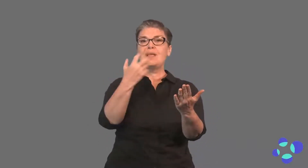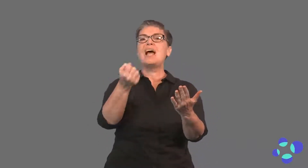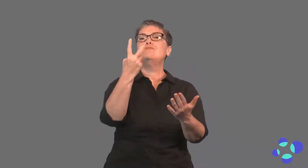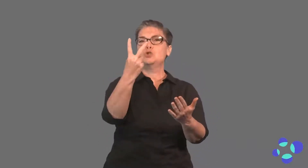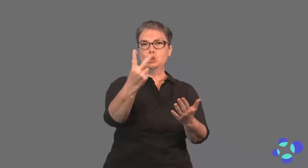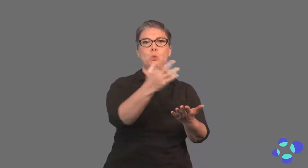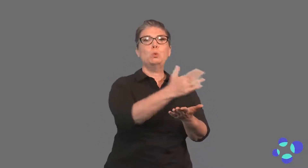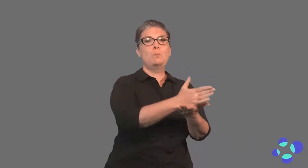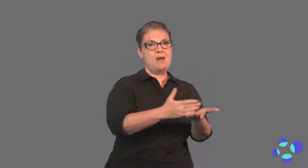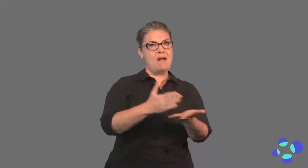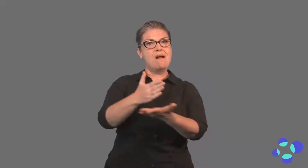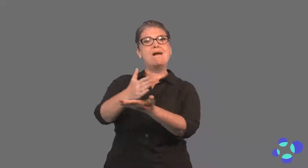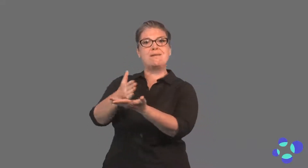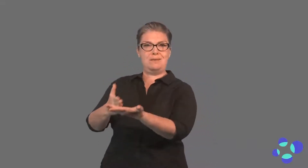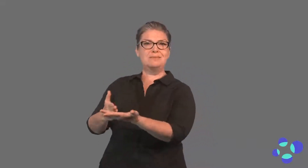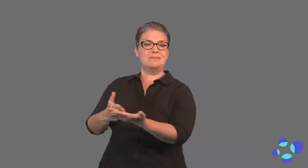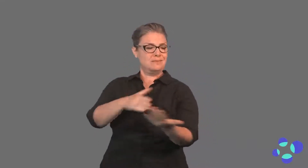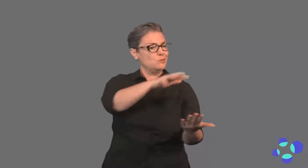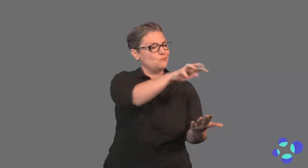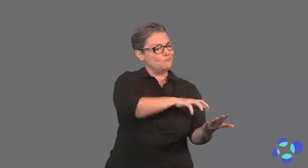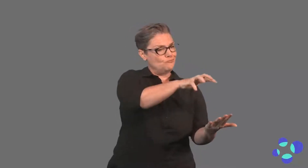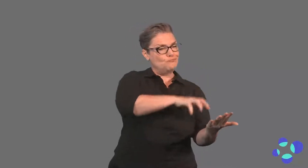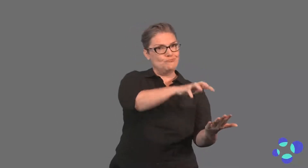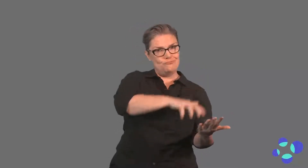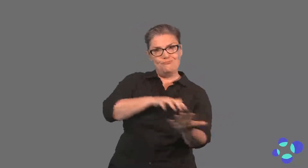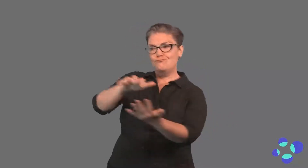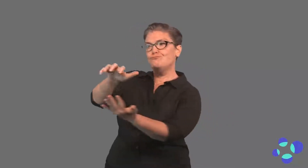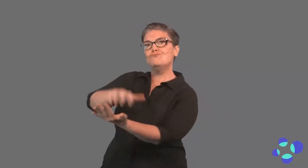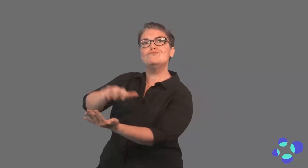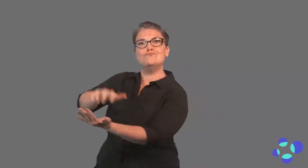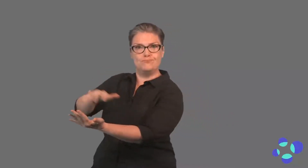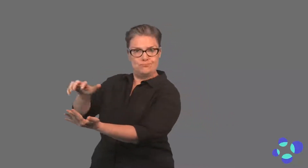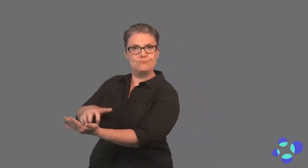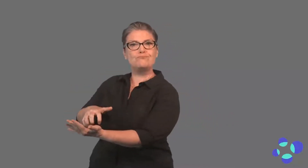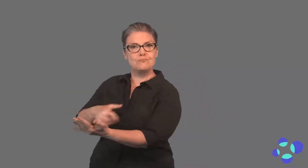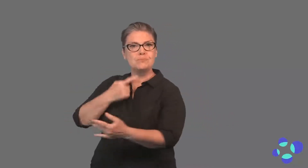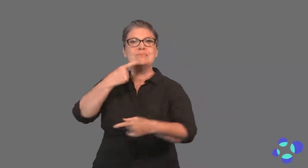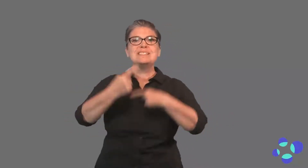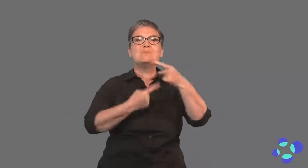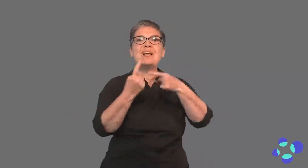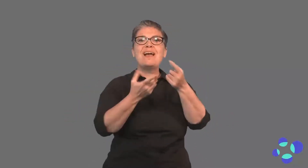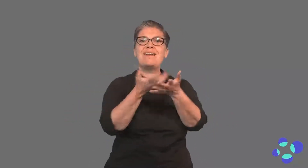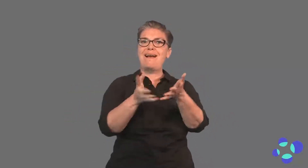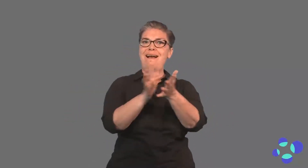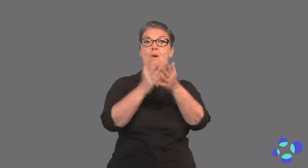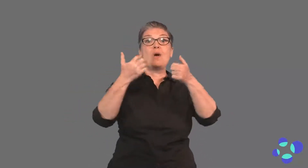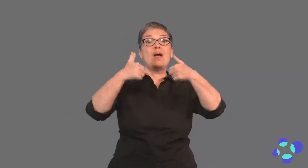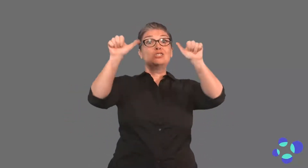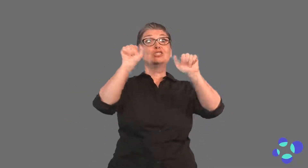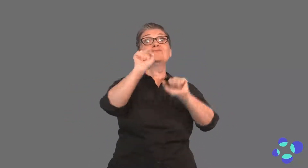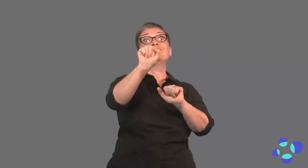Your plan has two parts explaining how you're going to achieve your goals